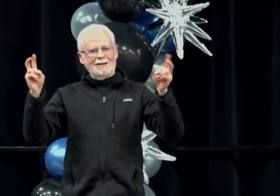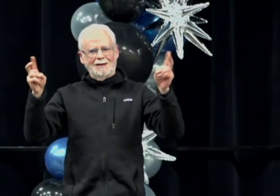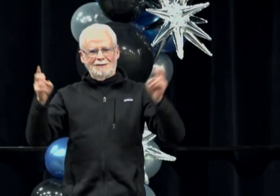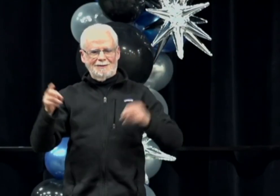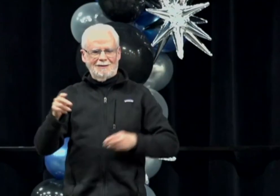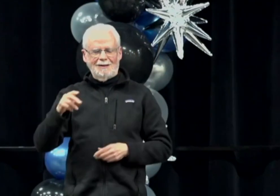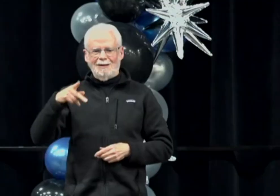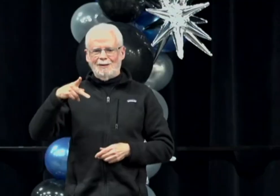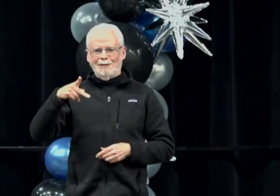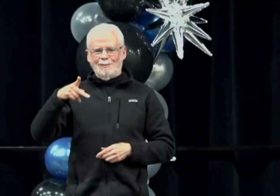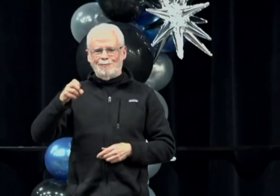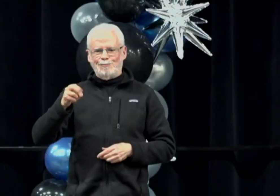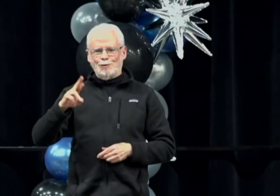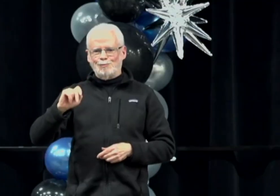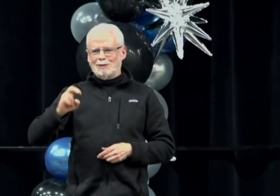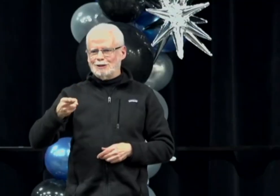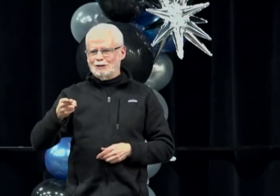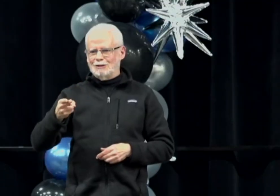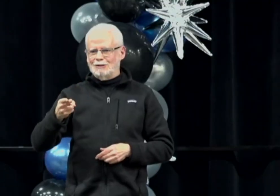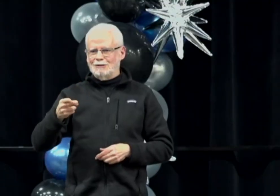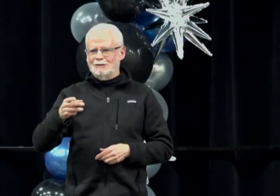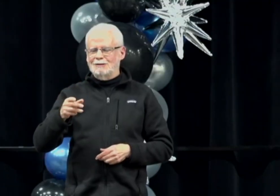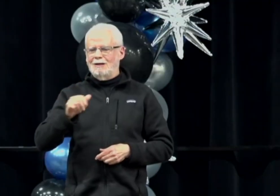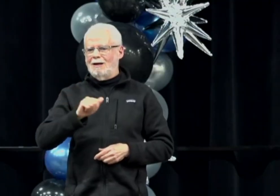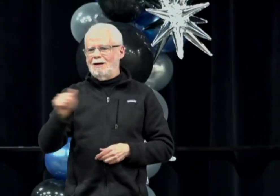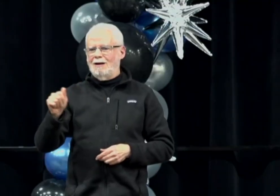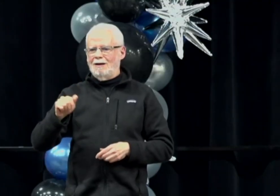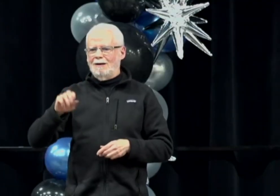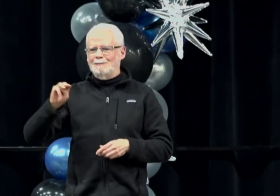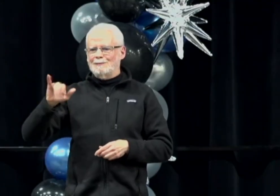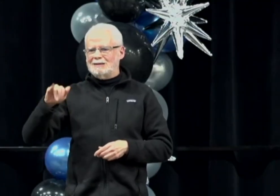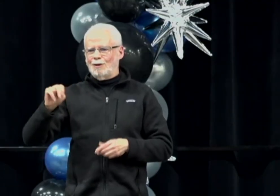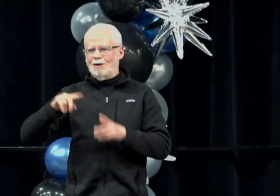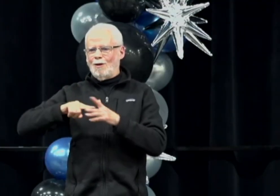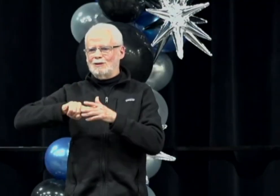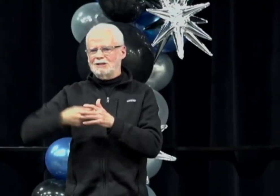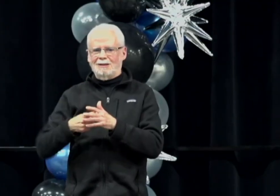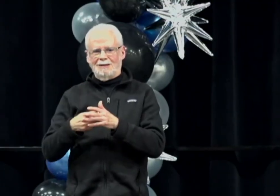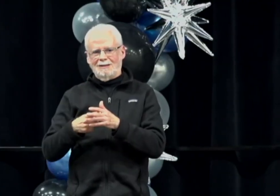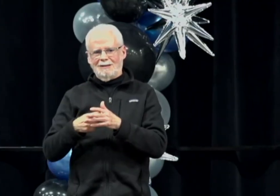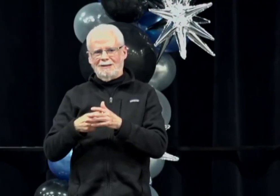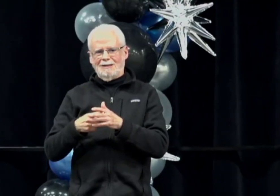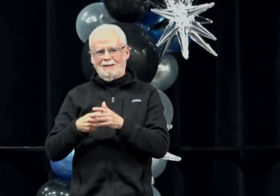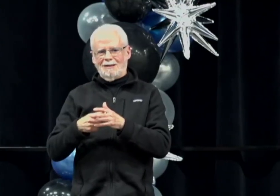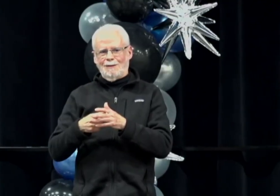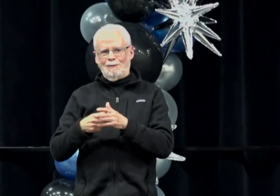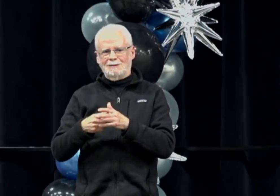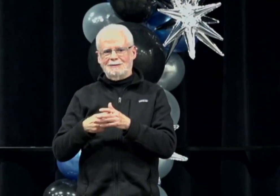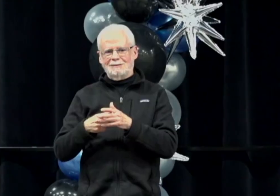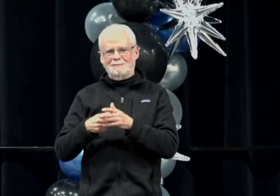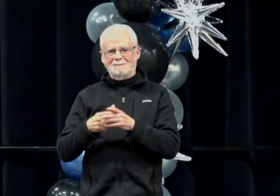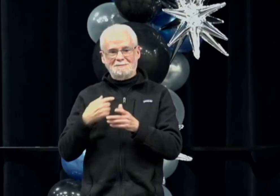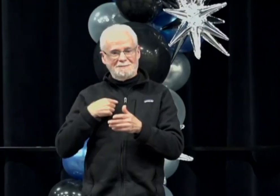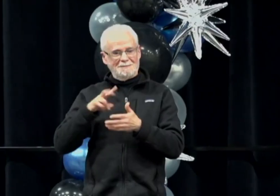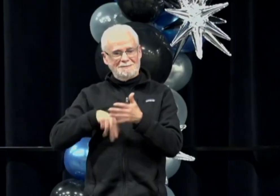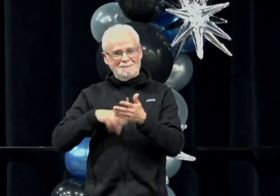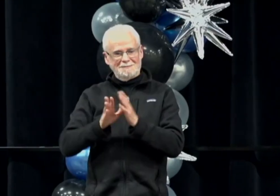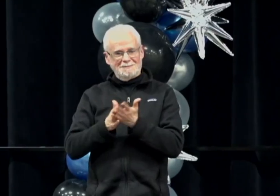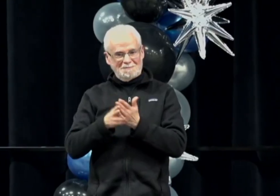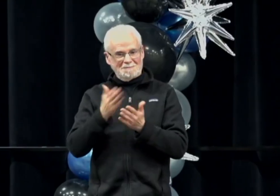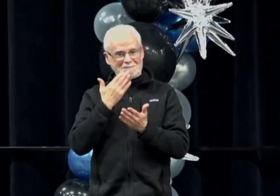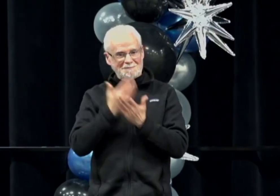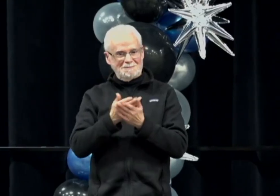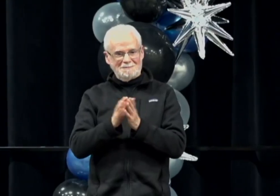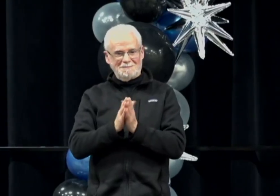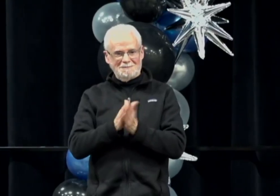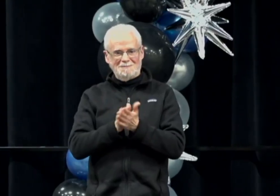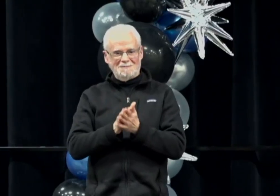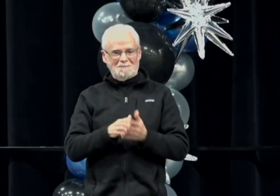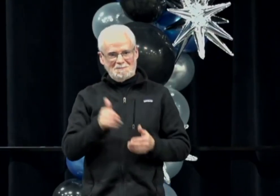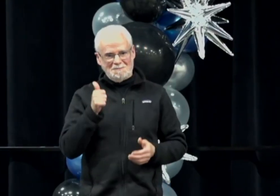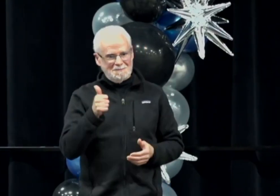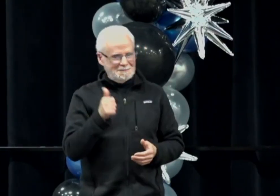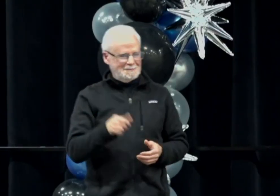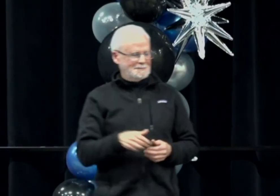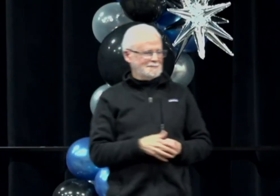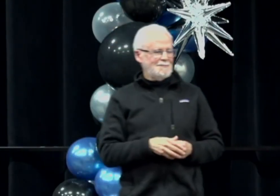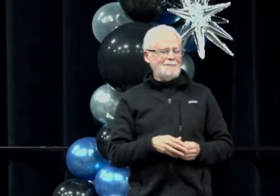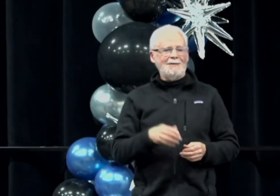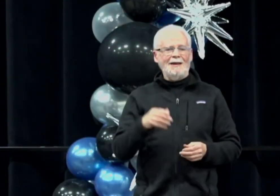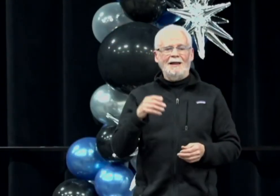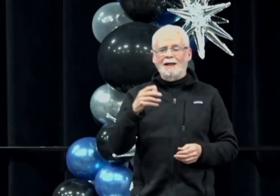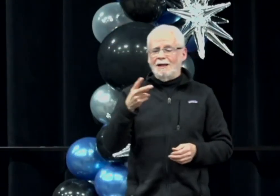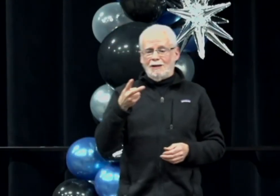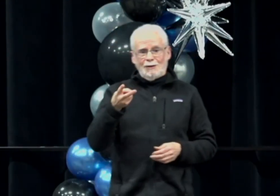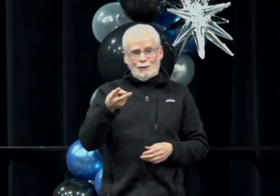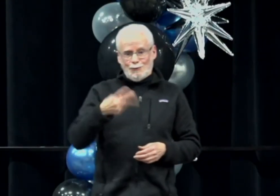a new book was published about Governor Perpich, titled, “Perpich: A Minnesota Original.” I read